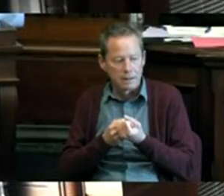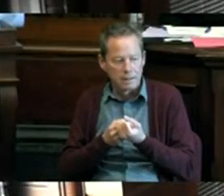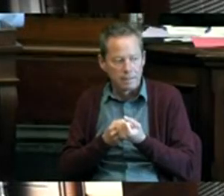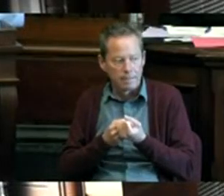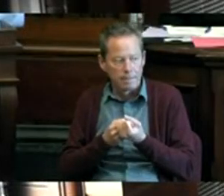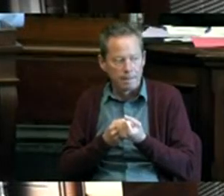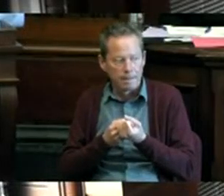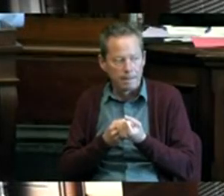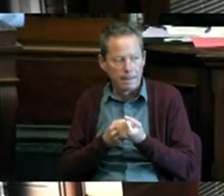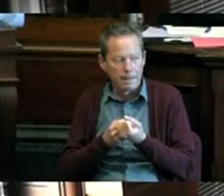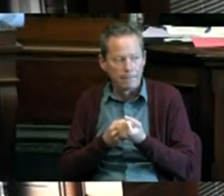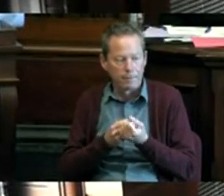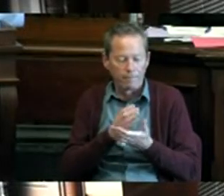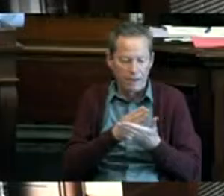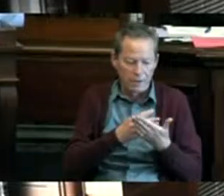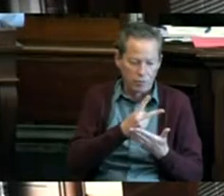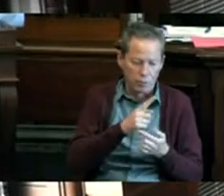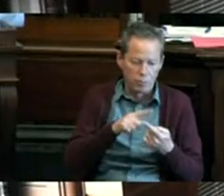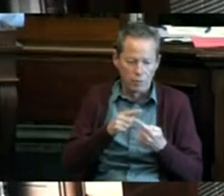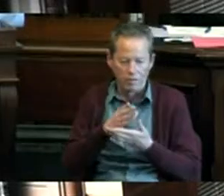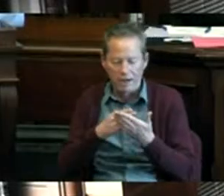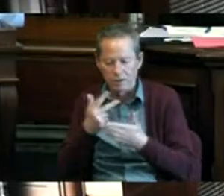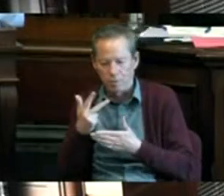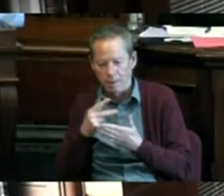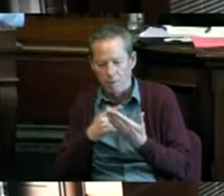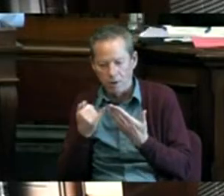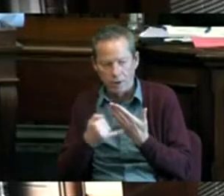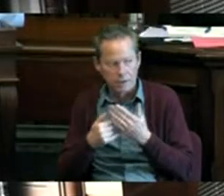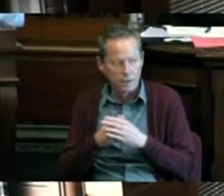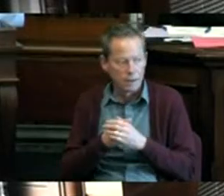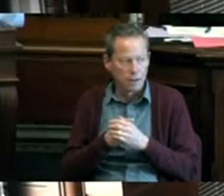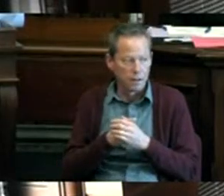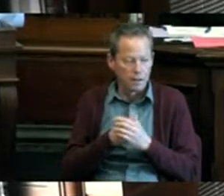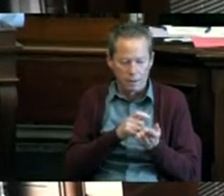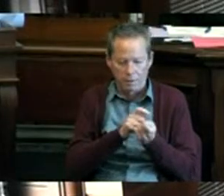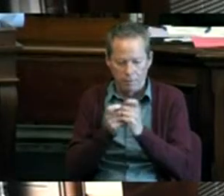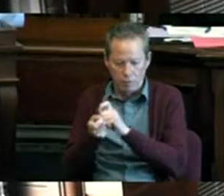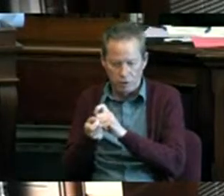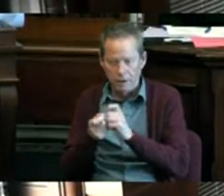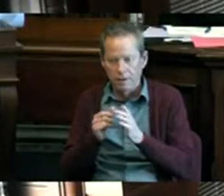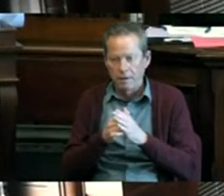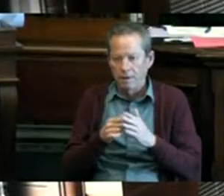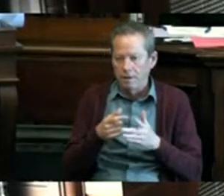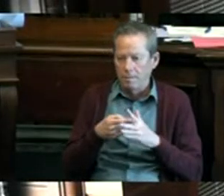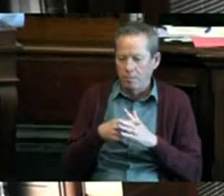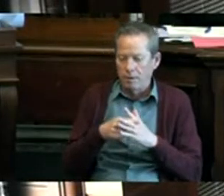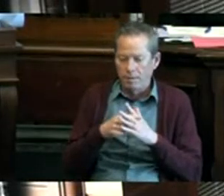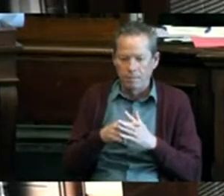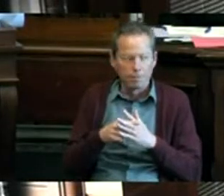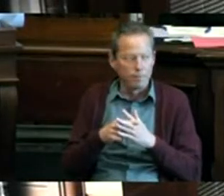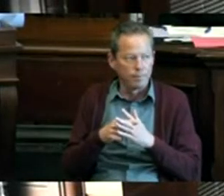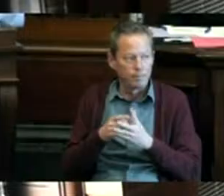and also to continue the financing of the conversion from